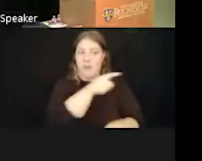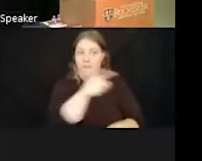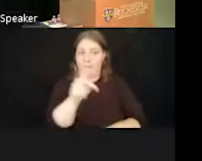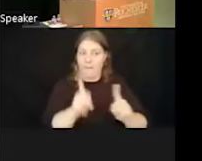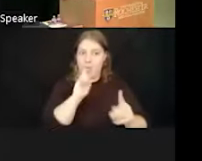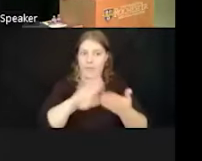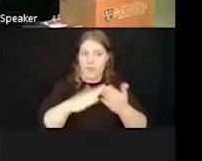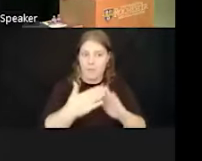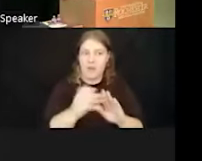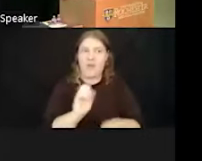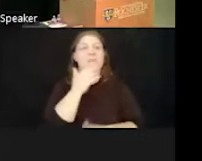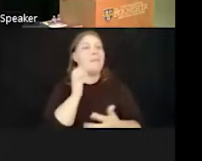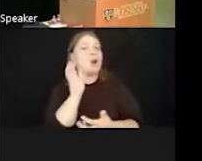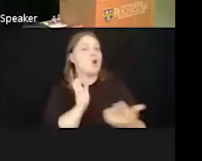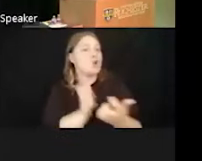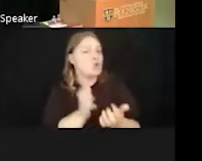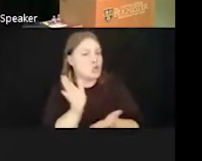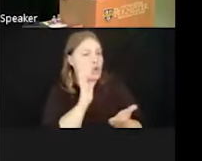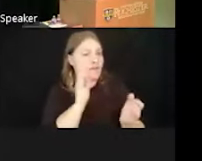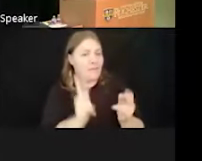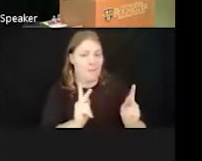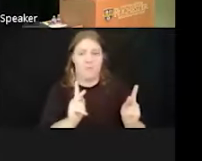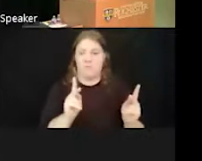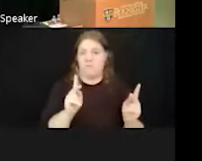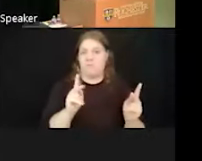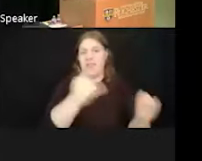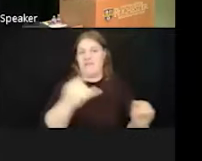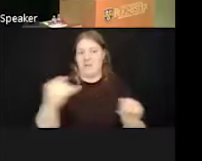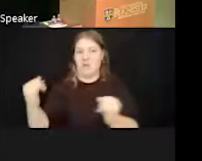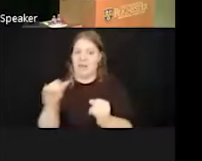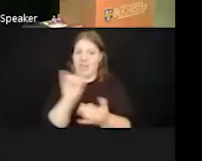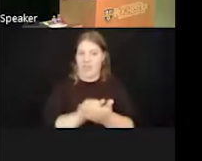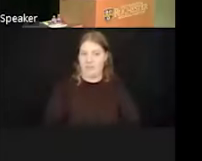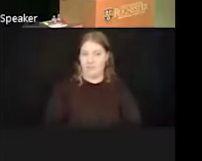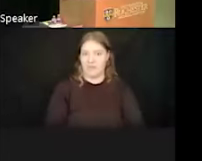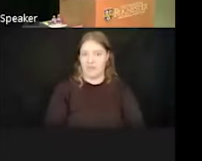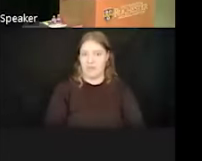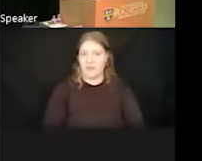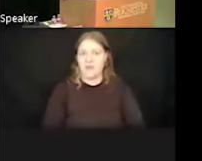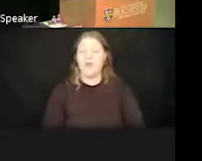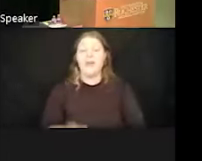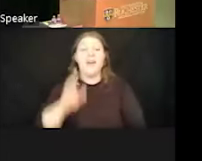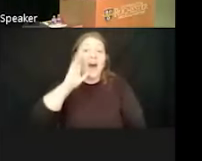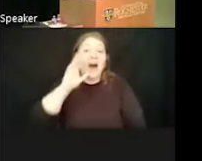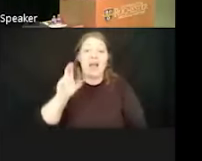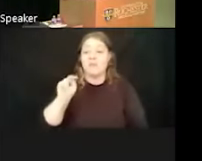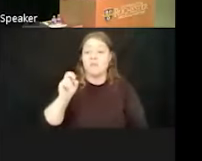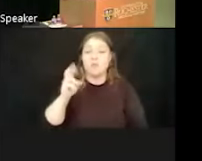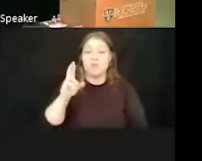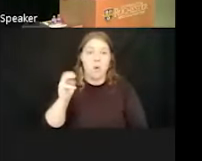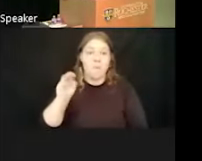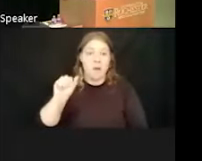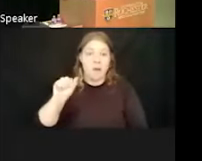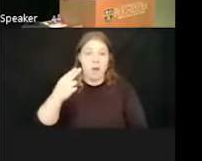individuals and I'll leave it at that thank you for Norma Holland for Norma Holland uh um uh what